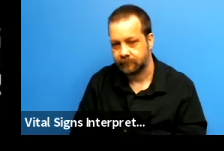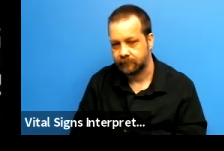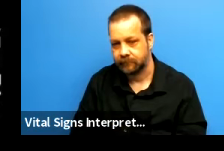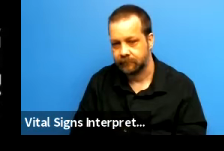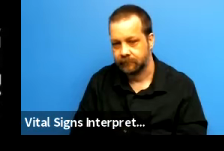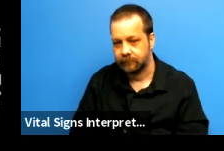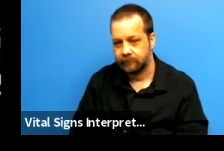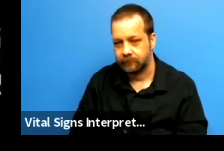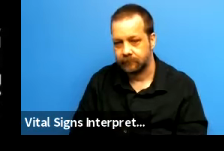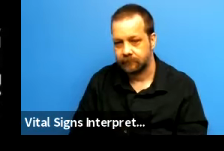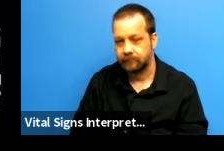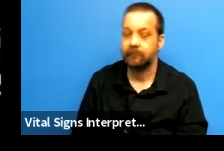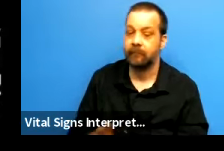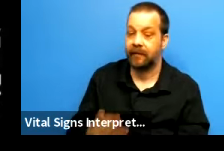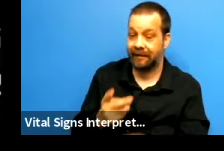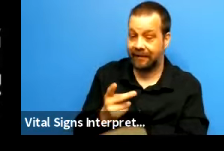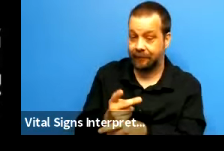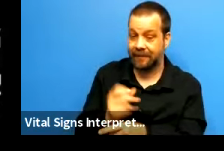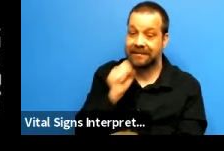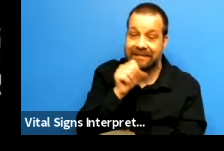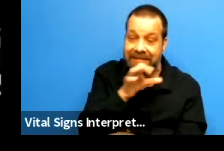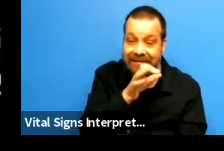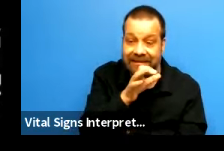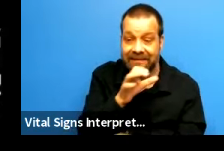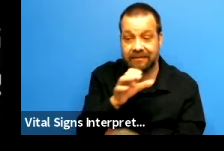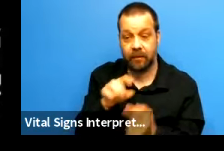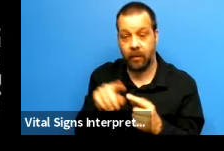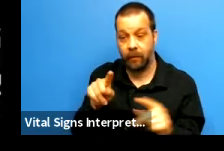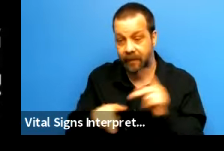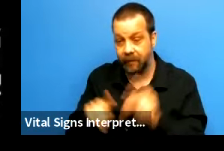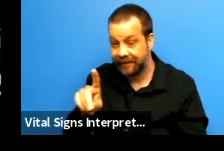waiting in long lines that they cannot manage physically.